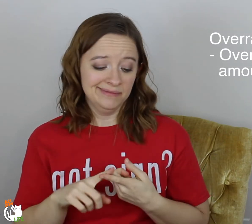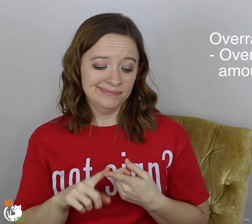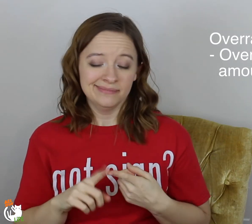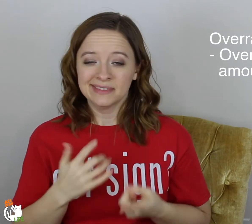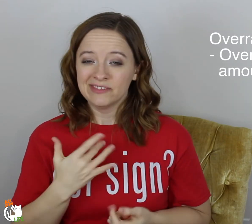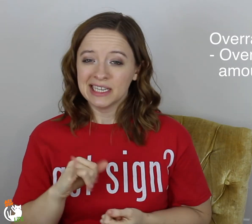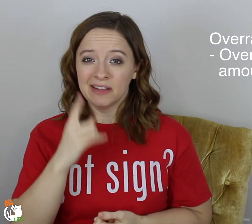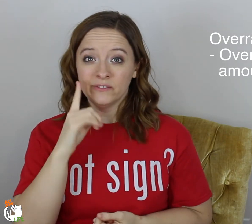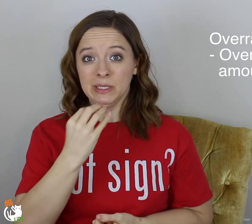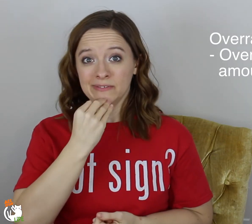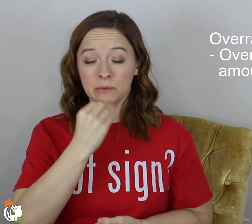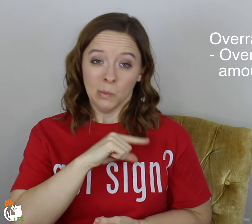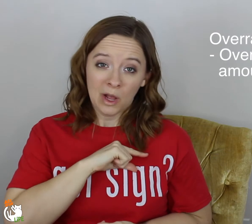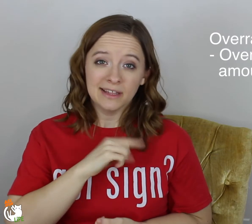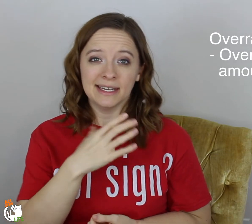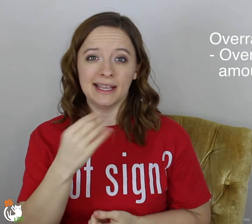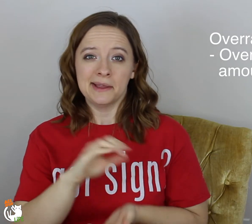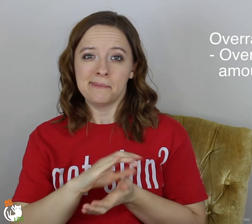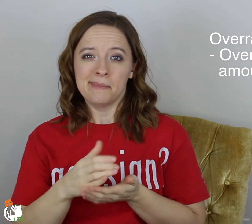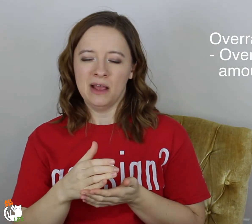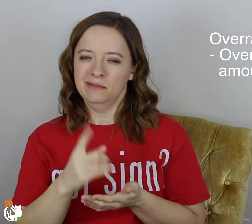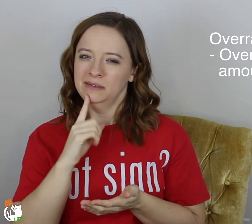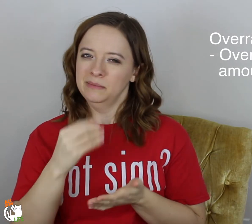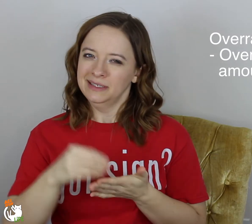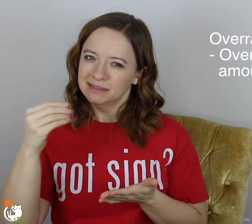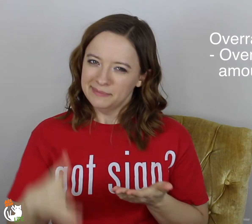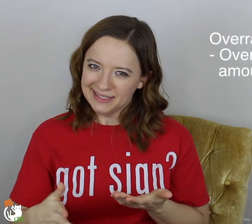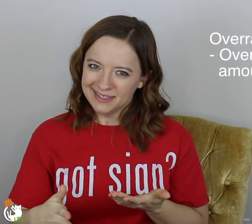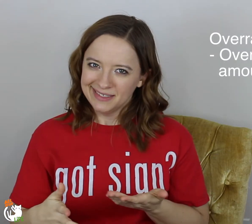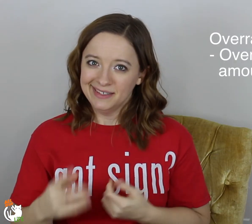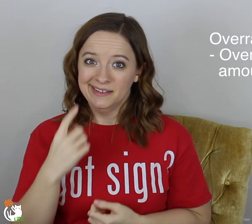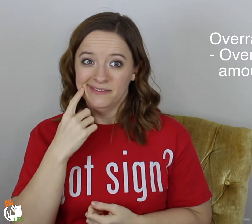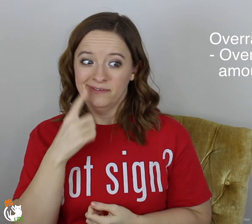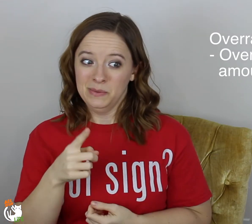For one, I feel like for the food quality and amount, it's really expensive.